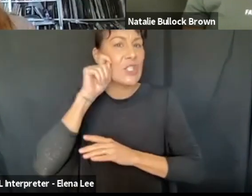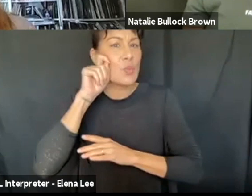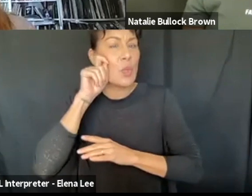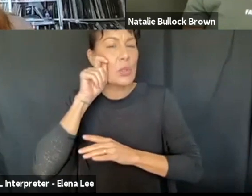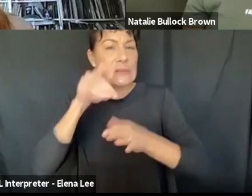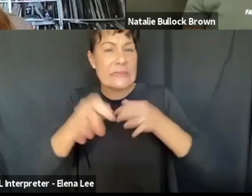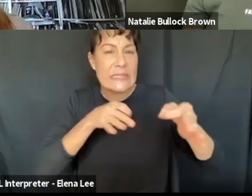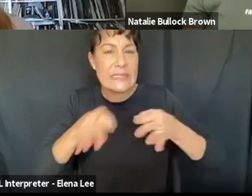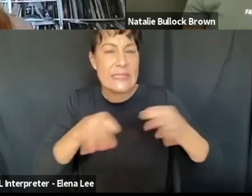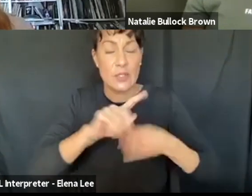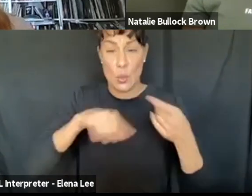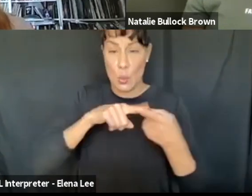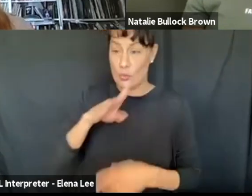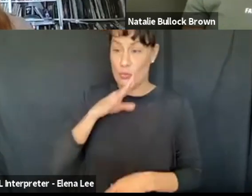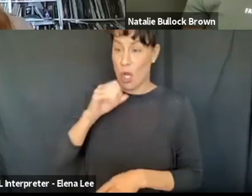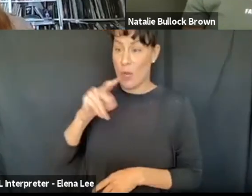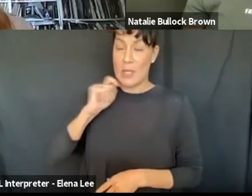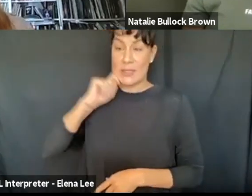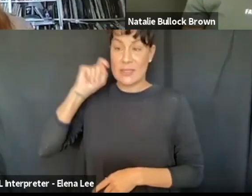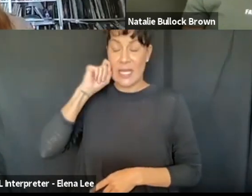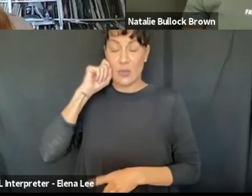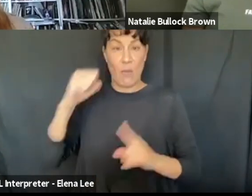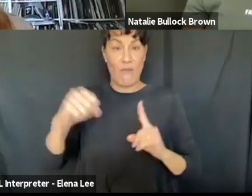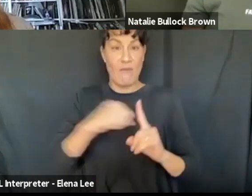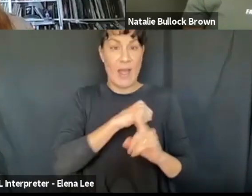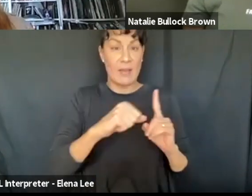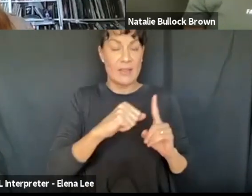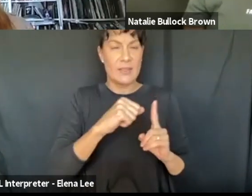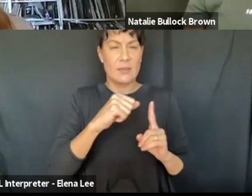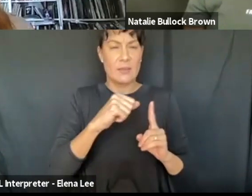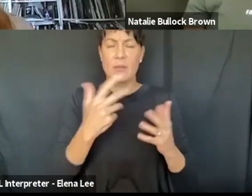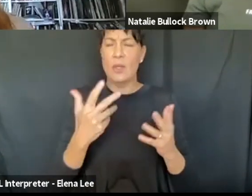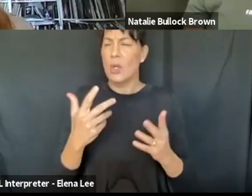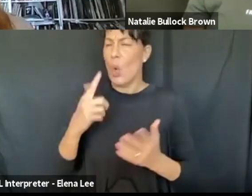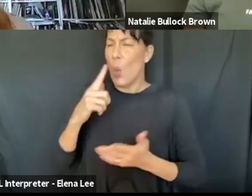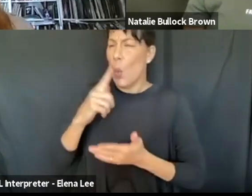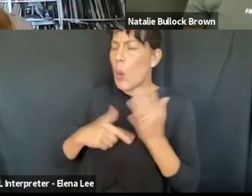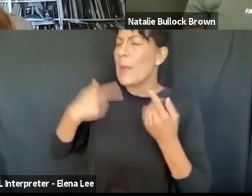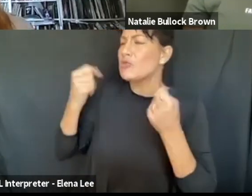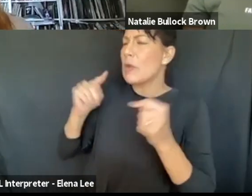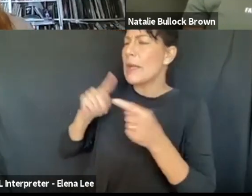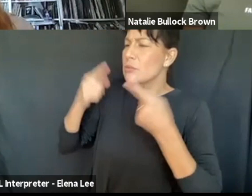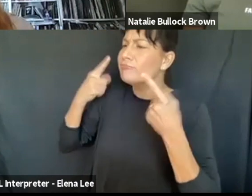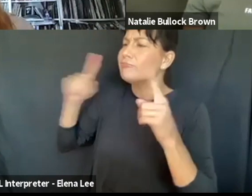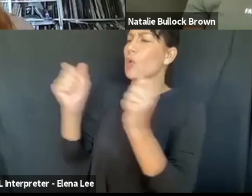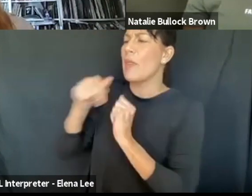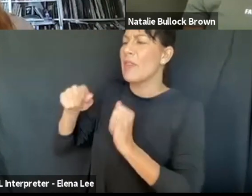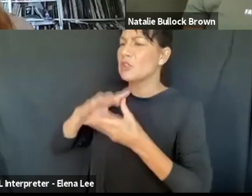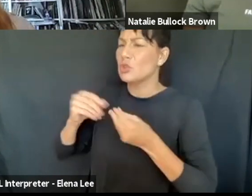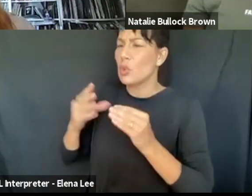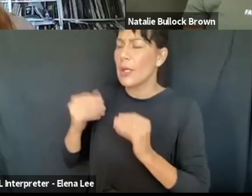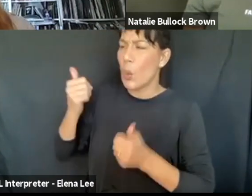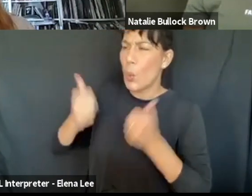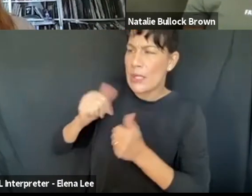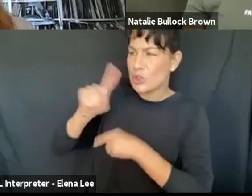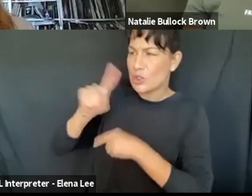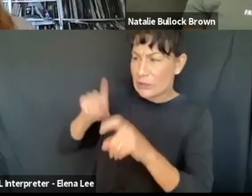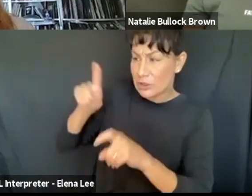what do you really need to know? What are you trying to achieve with this story? What kinds of questions should you, or should you not be asking?